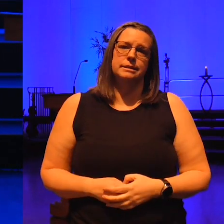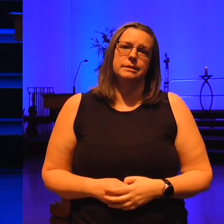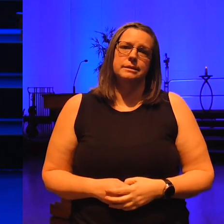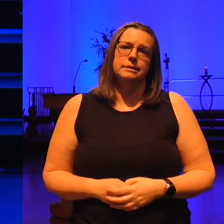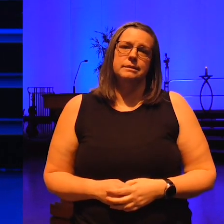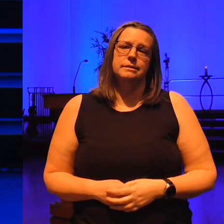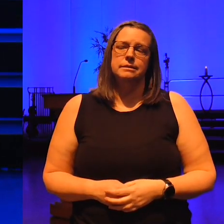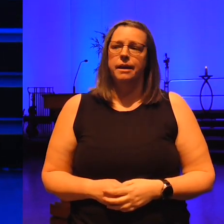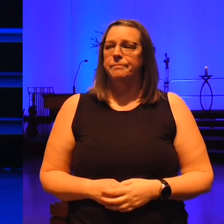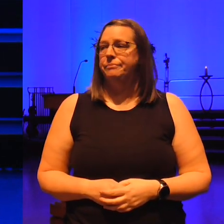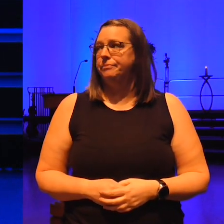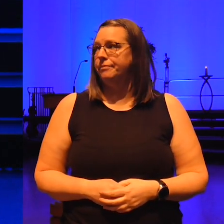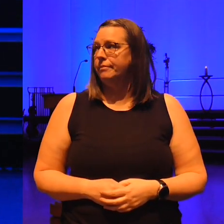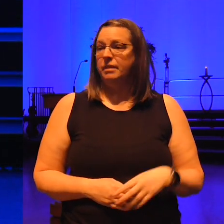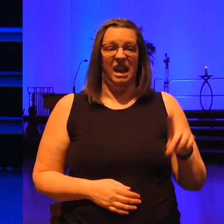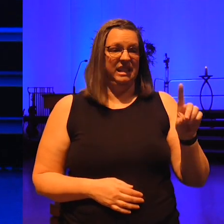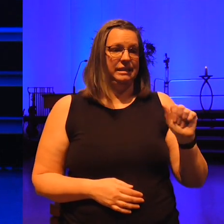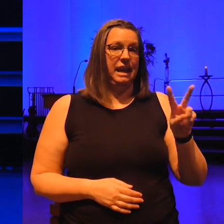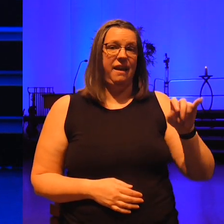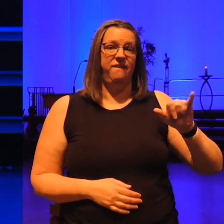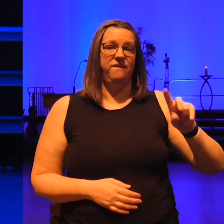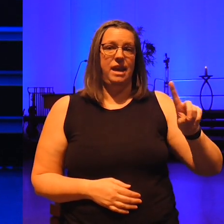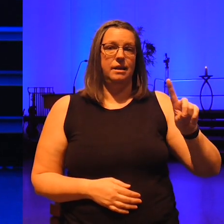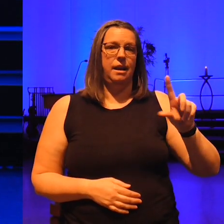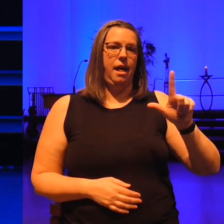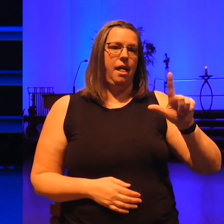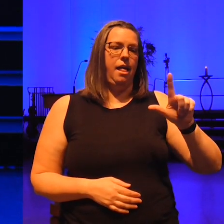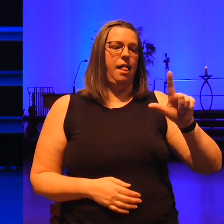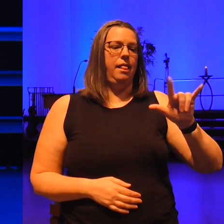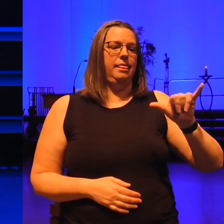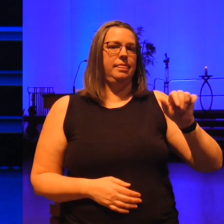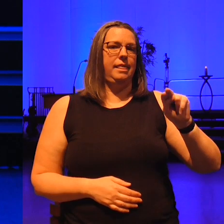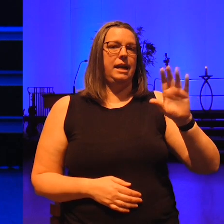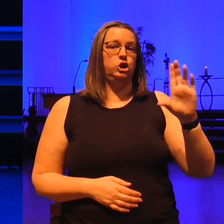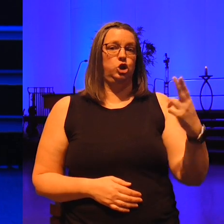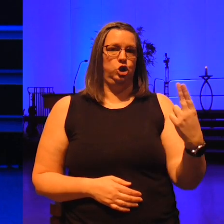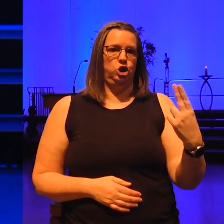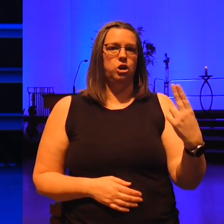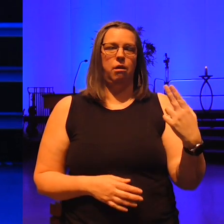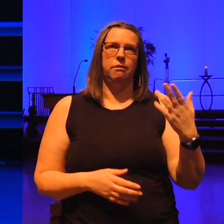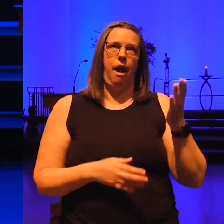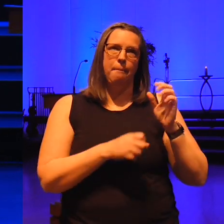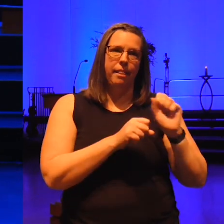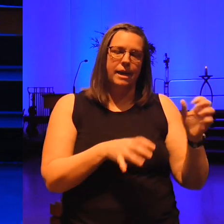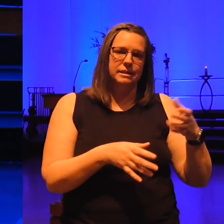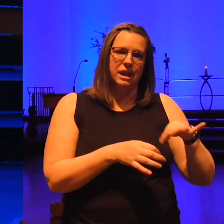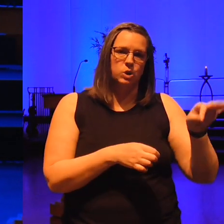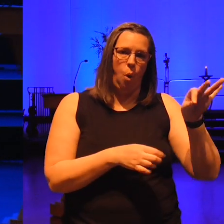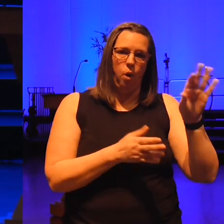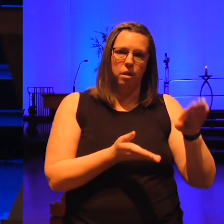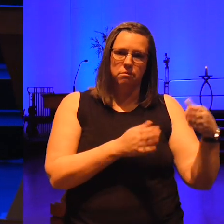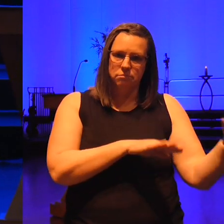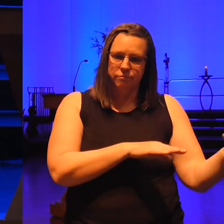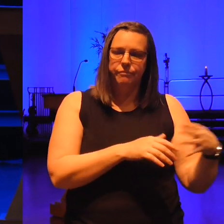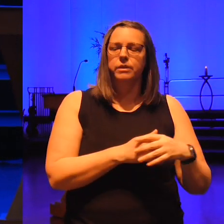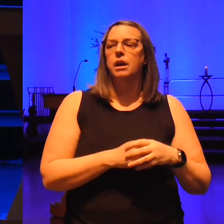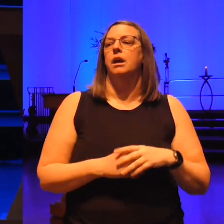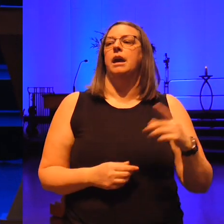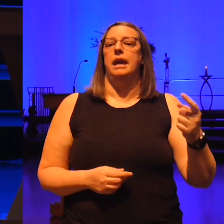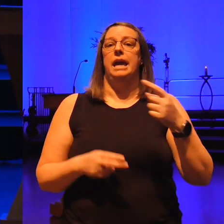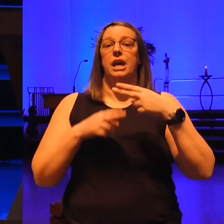David Lynch God bless his soul he called it the suffocating rubber clown suit of